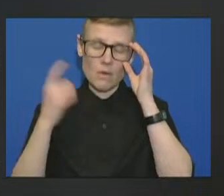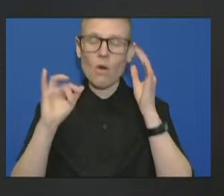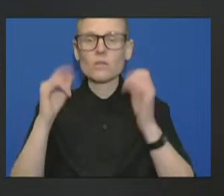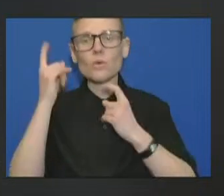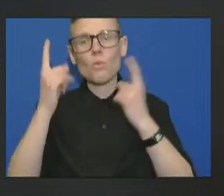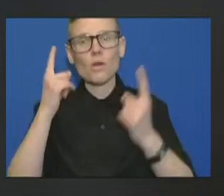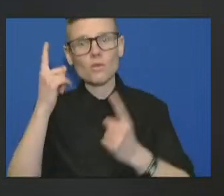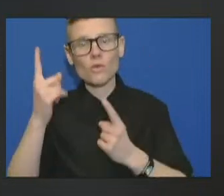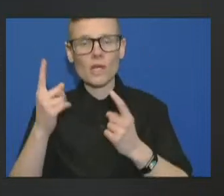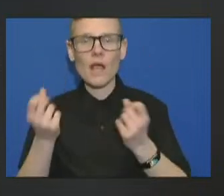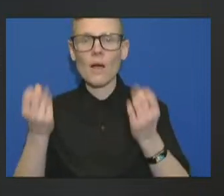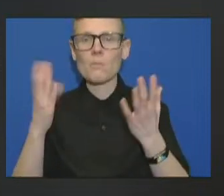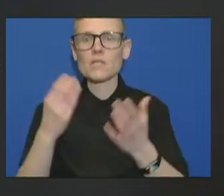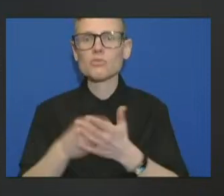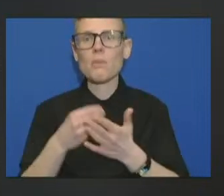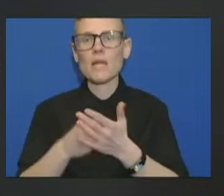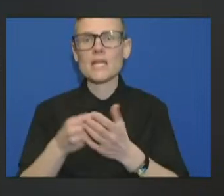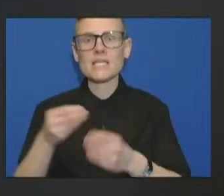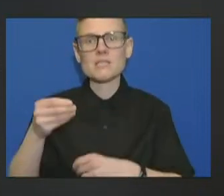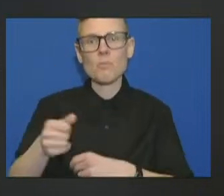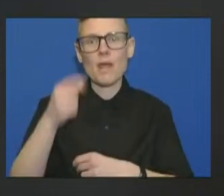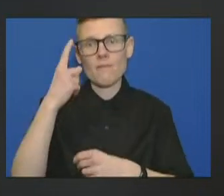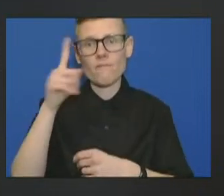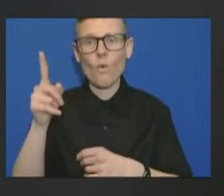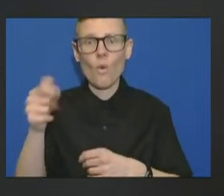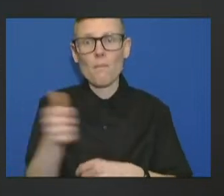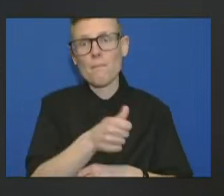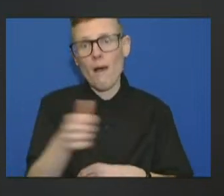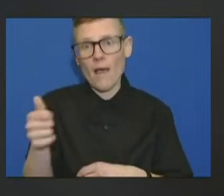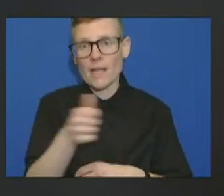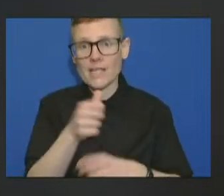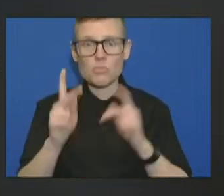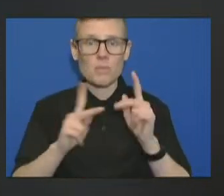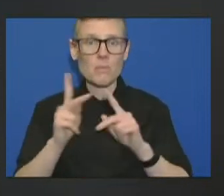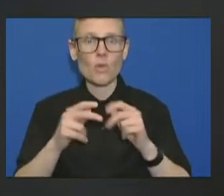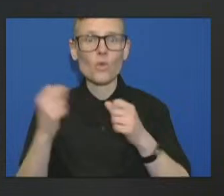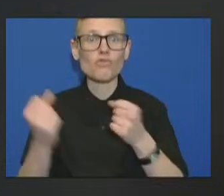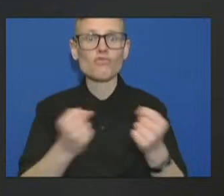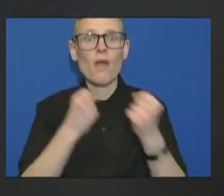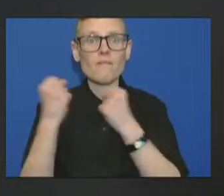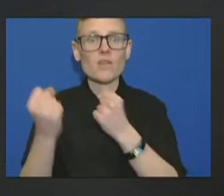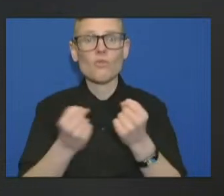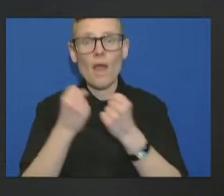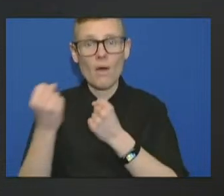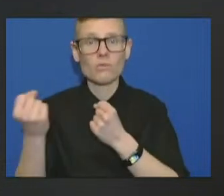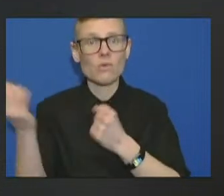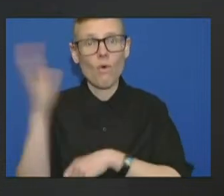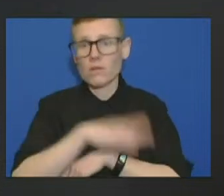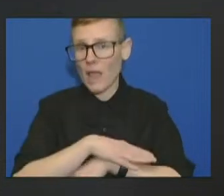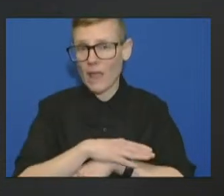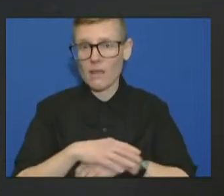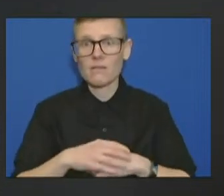especially to new teachers. Lose lose. Also wondering how much